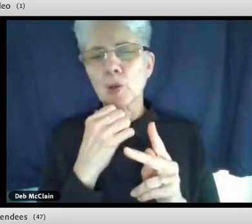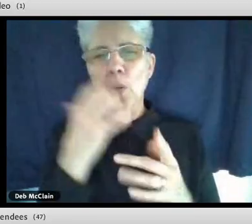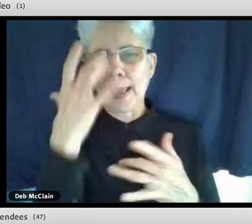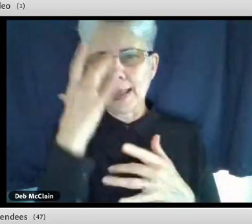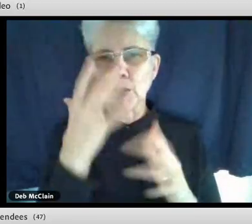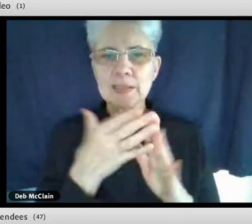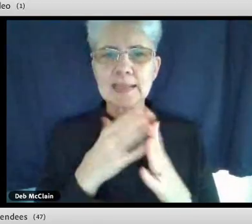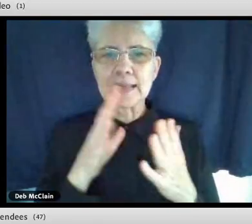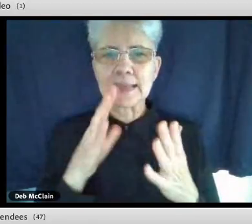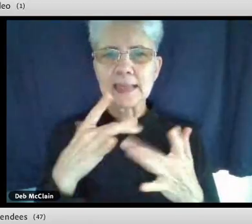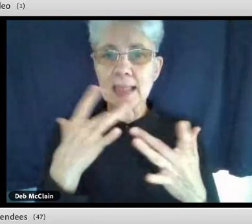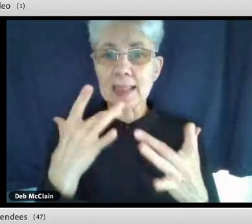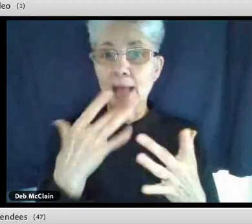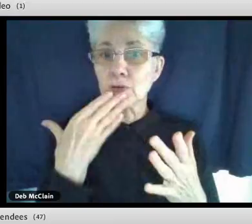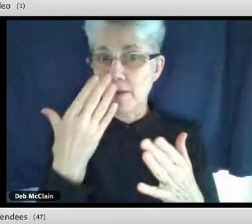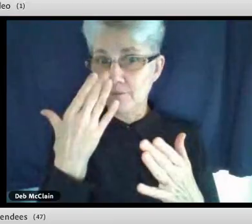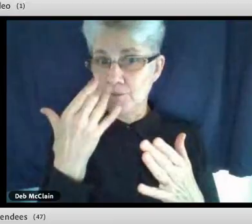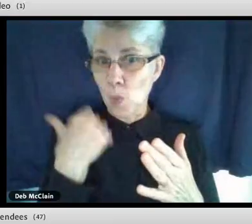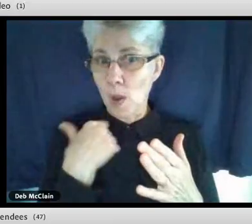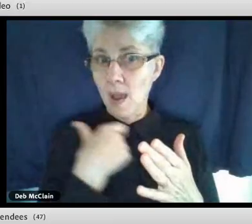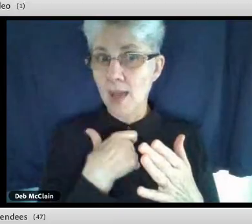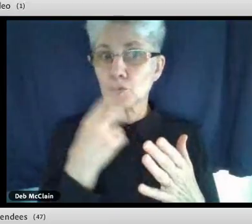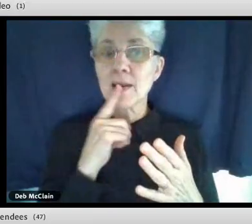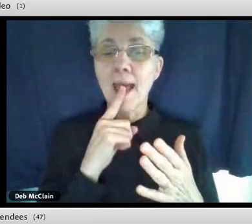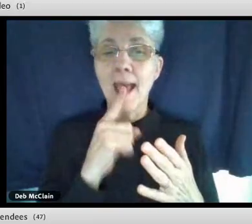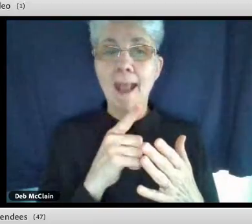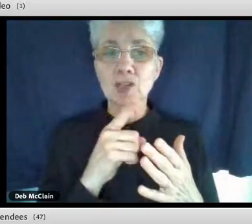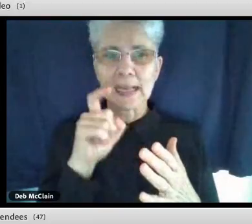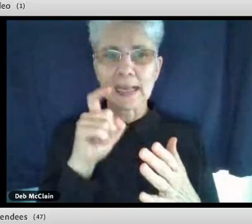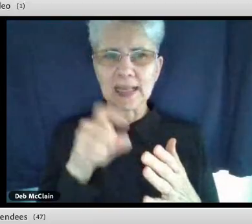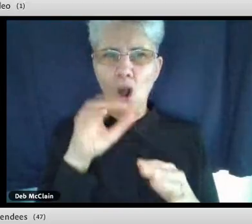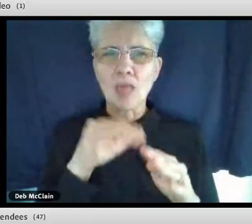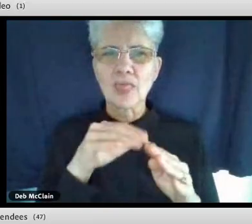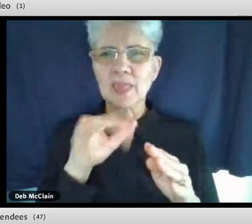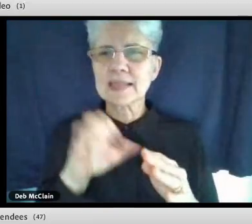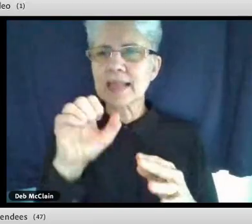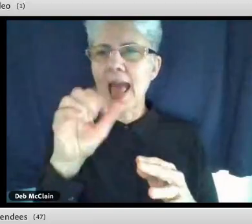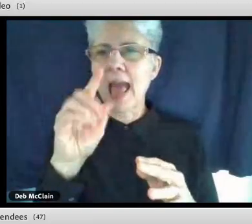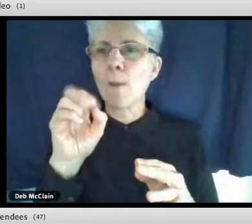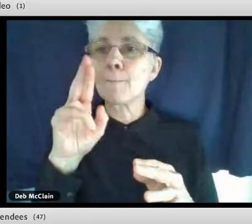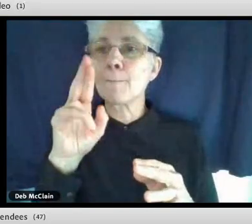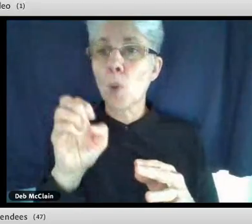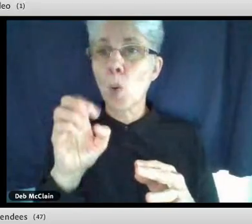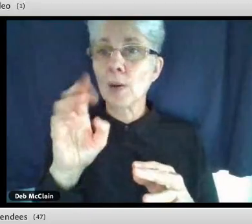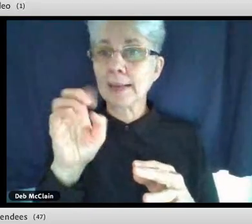You know, as it gets lighter, it's better for us. You can actually click on... So this is Elmore County.